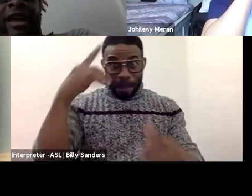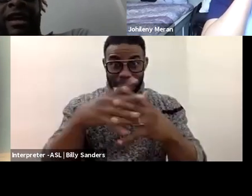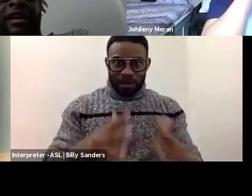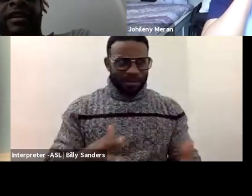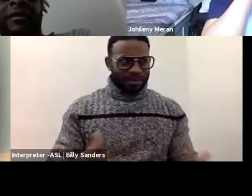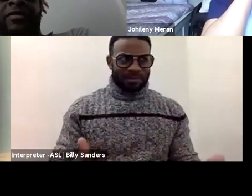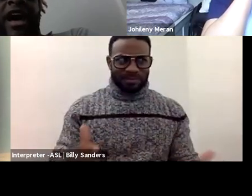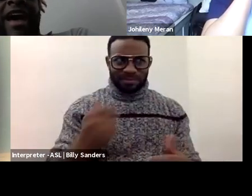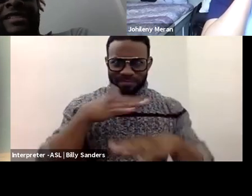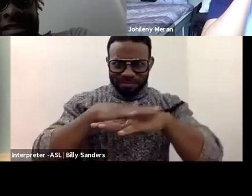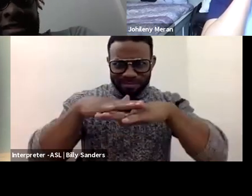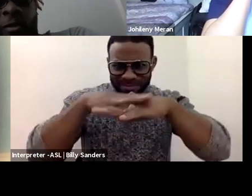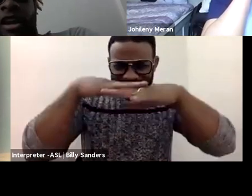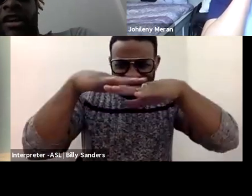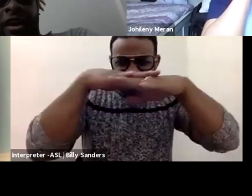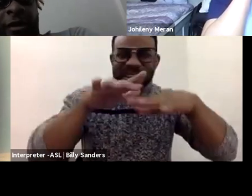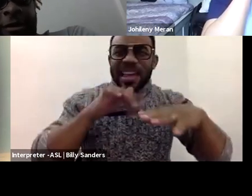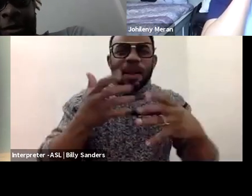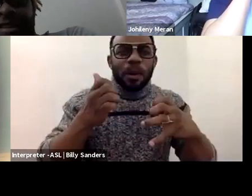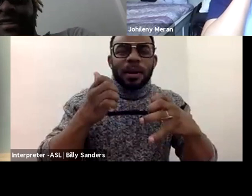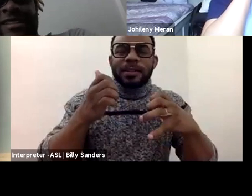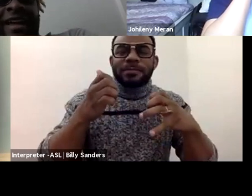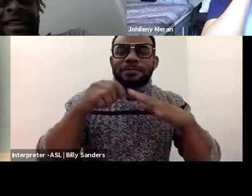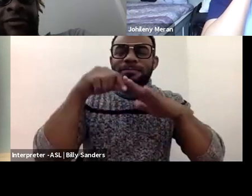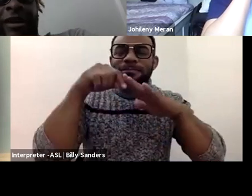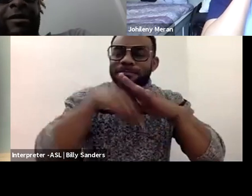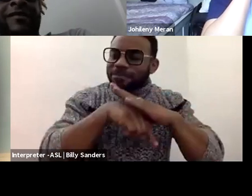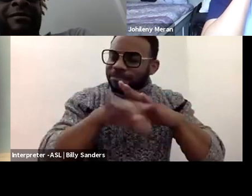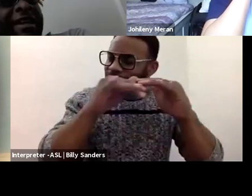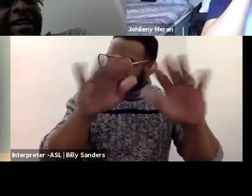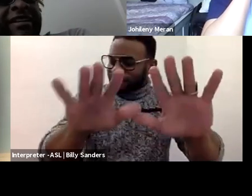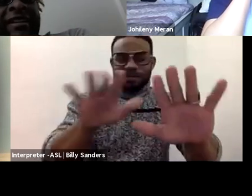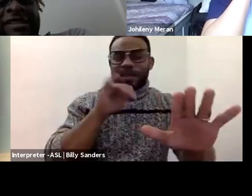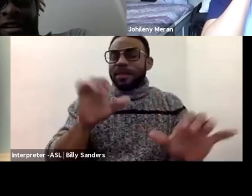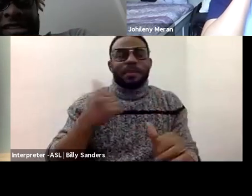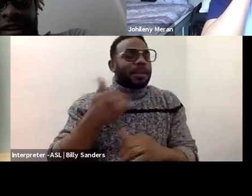So I did not want to go to that level. It would not have done me any good to cuss her